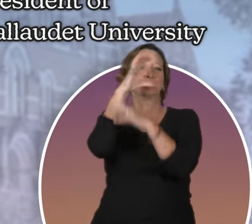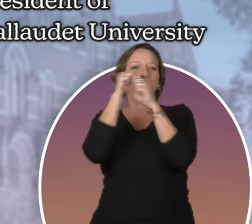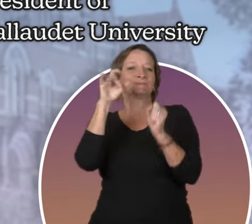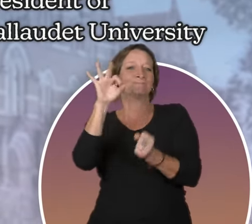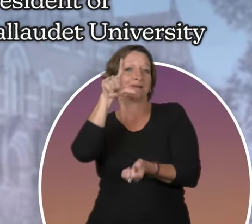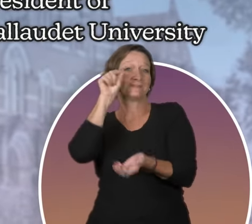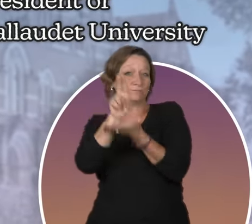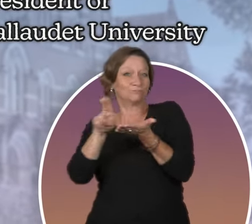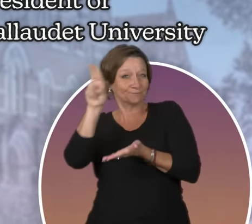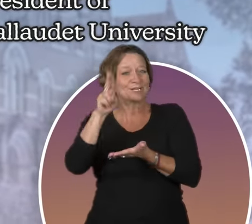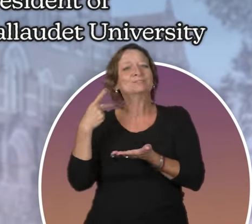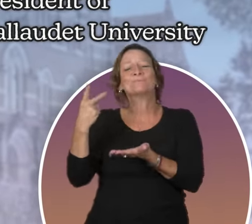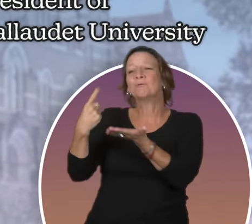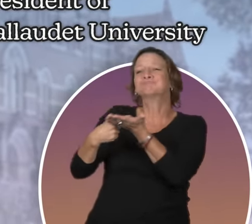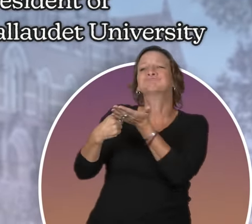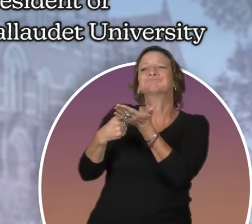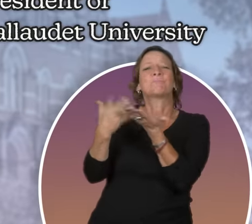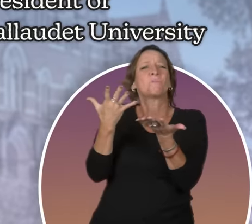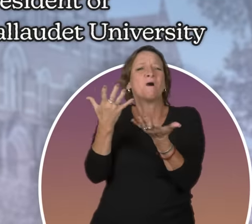to discuss what many of us misunderstand about sign language.